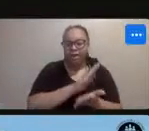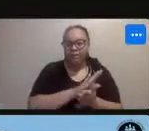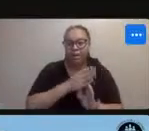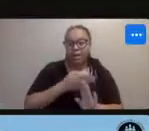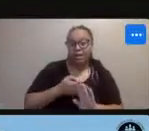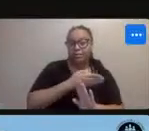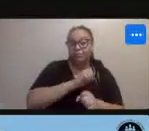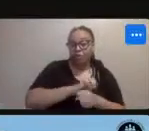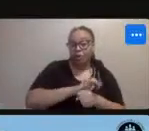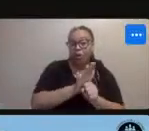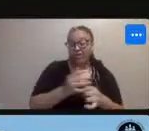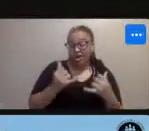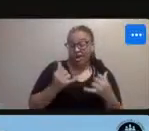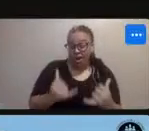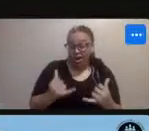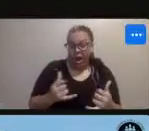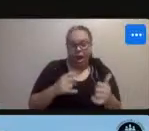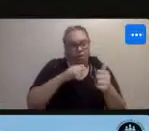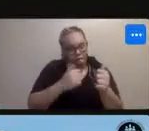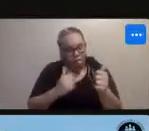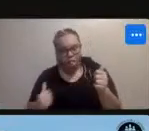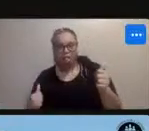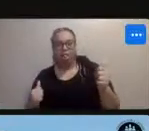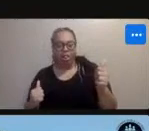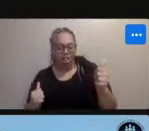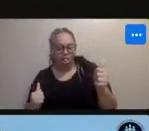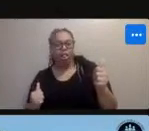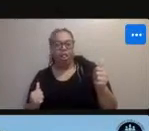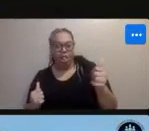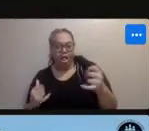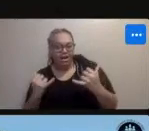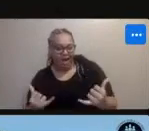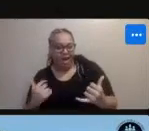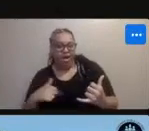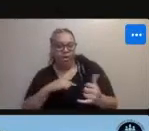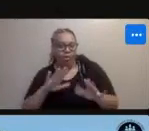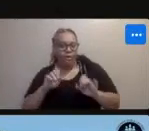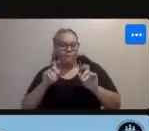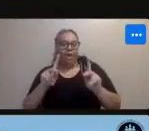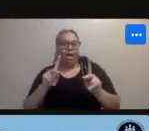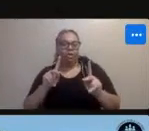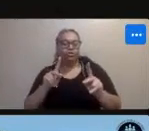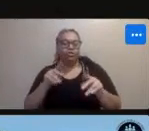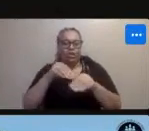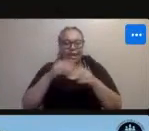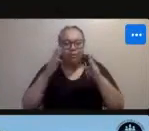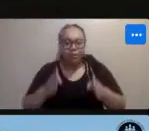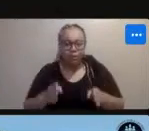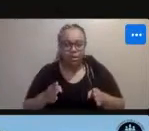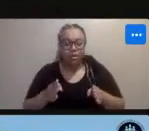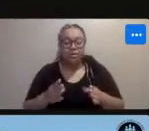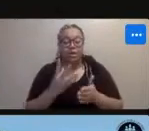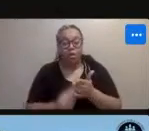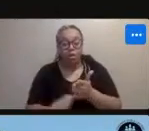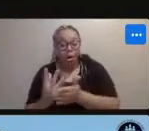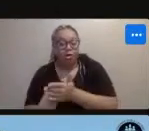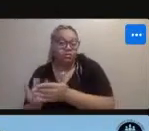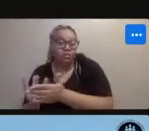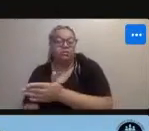STUDENTS WHO ARE STRUGGLING TO